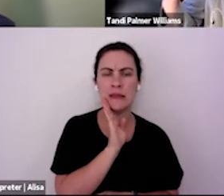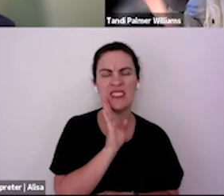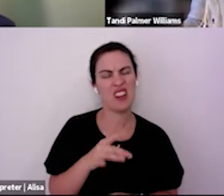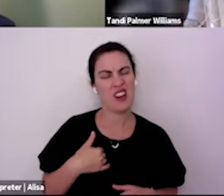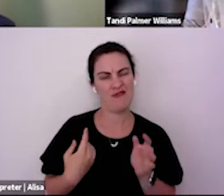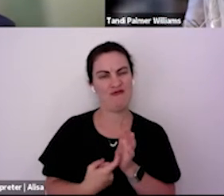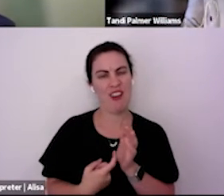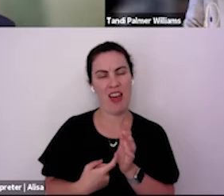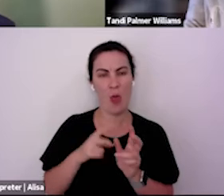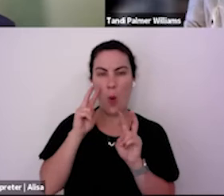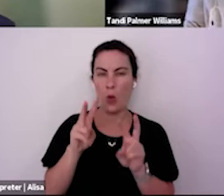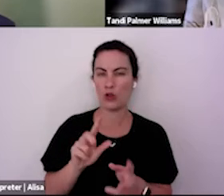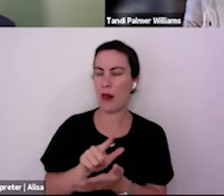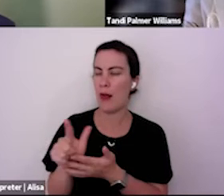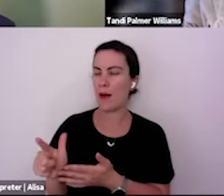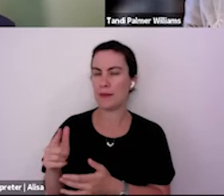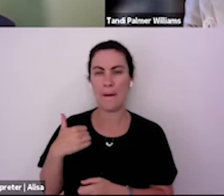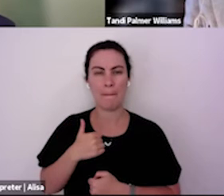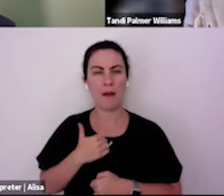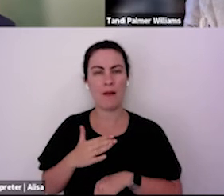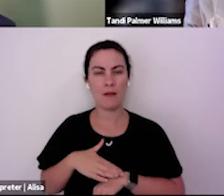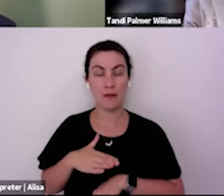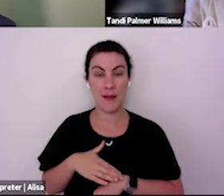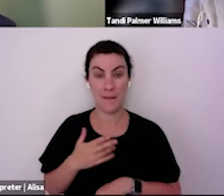I think if you can have both, that's the Golden gun.